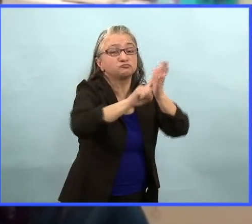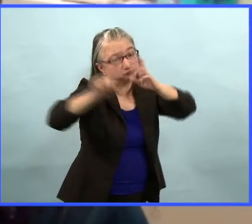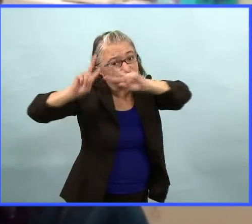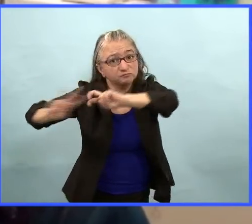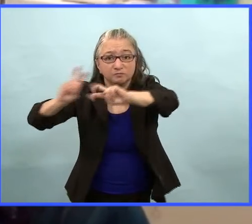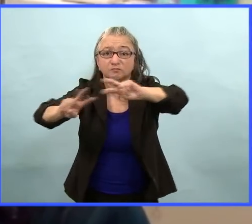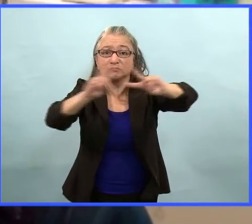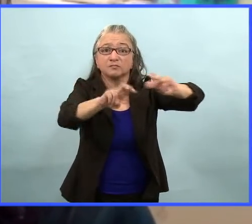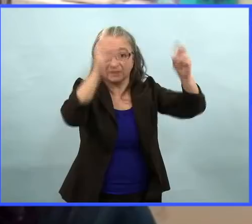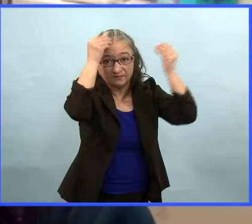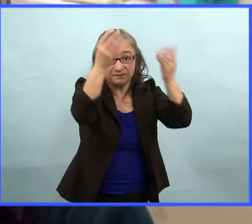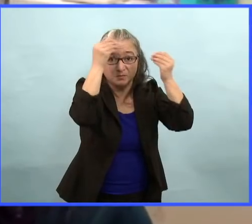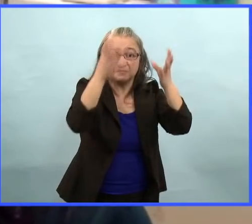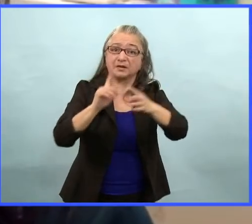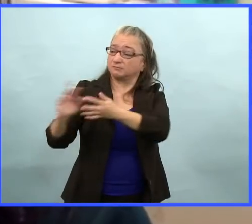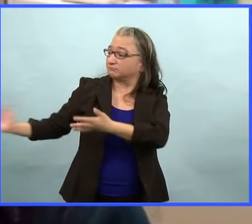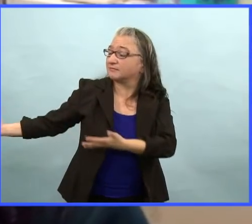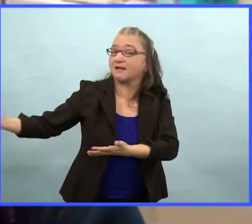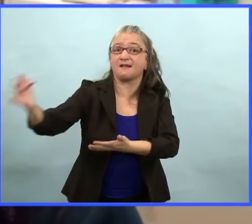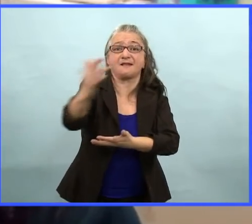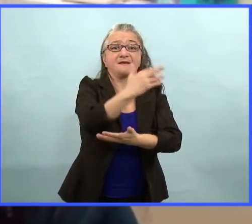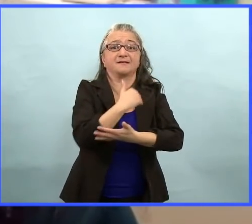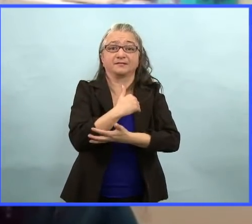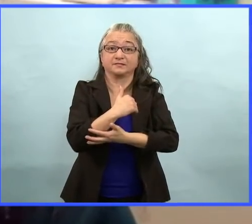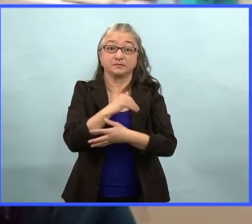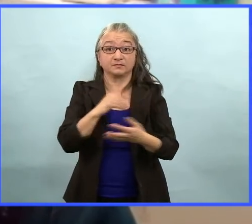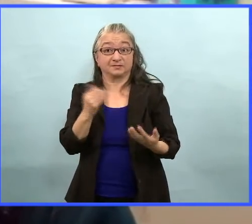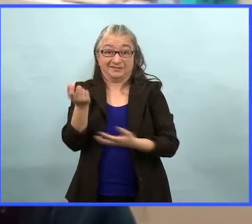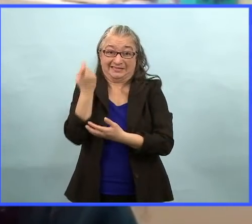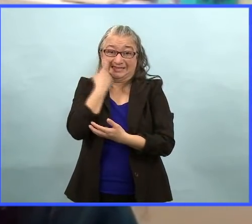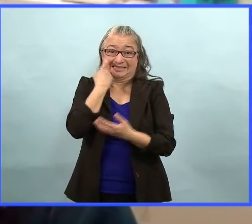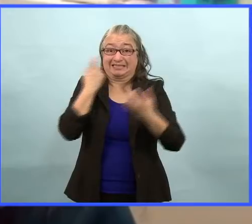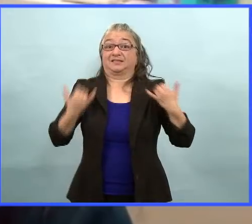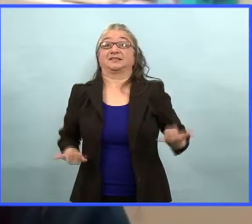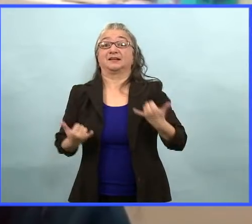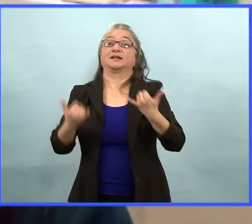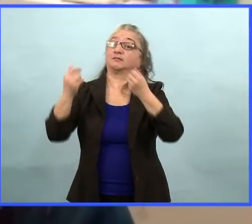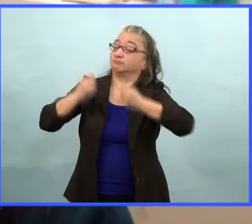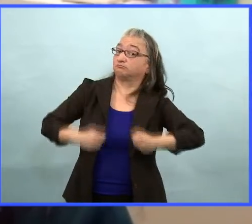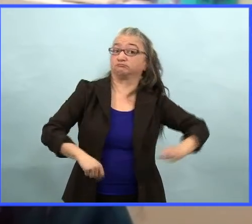to provide this level of detailed analysis which is why we've only been able to do it periodically